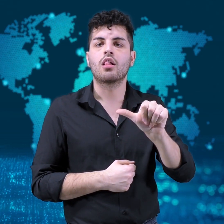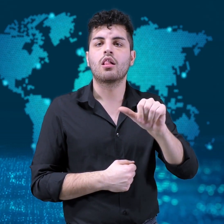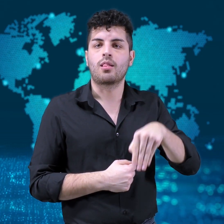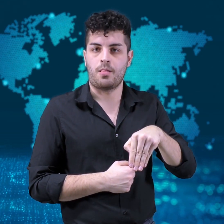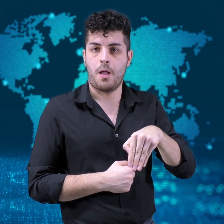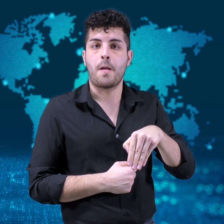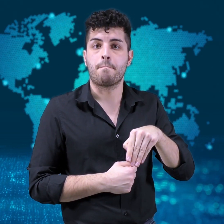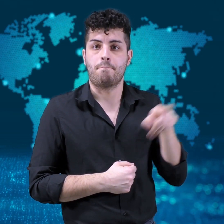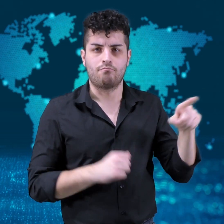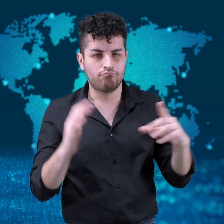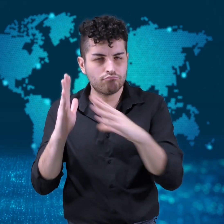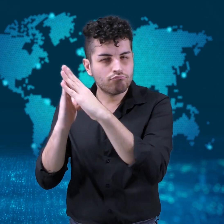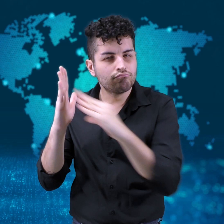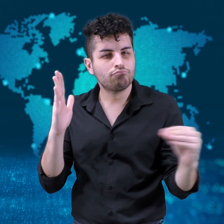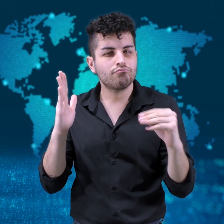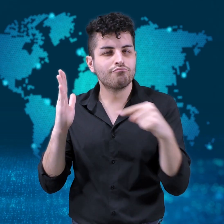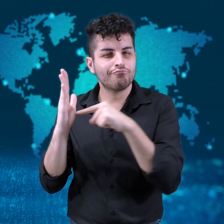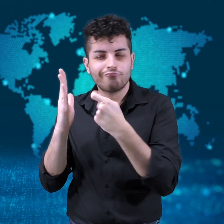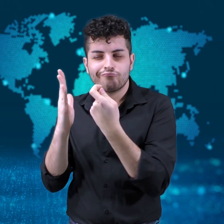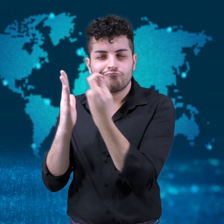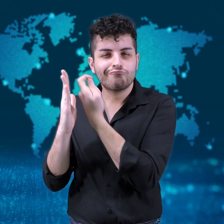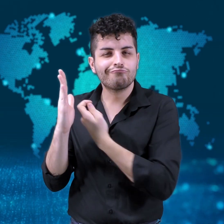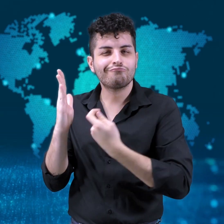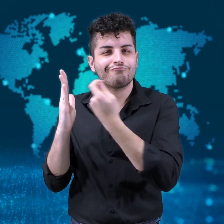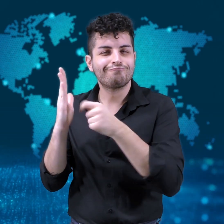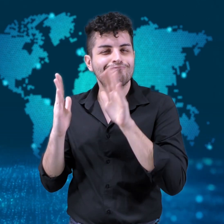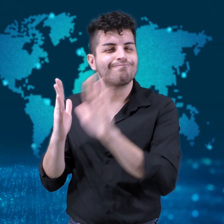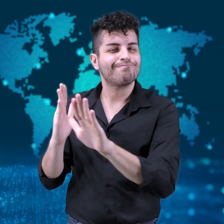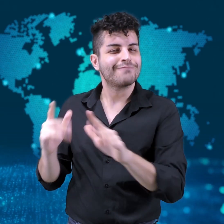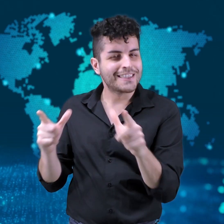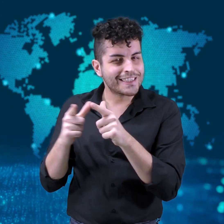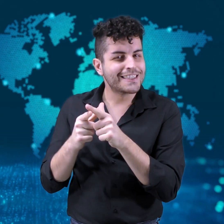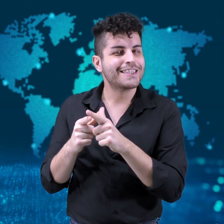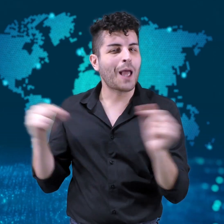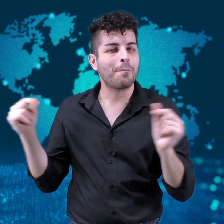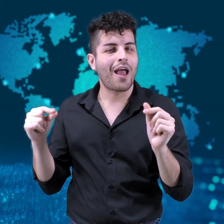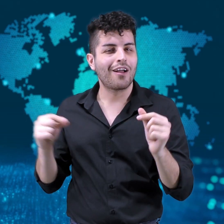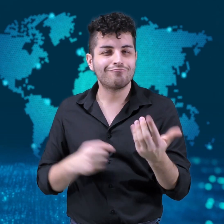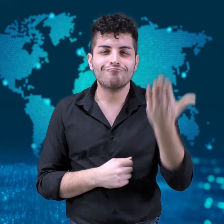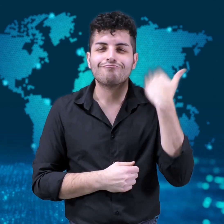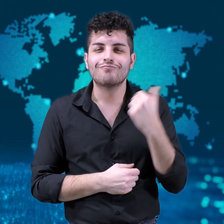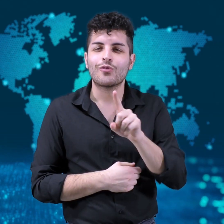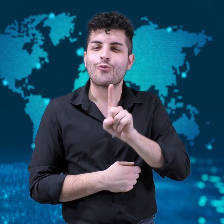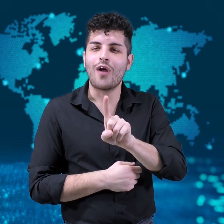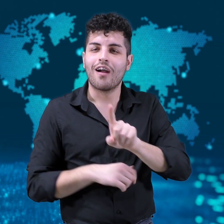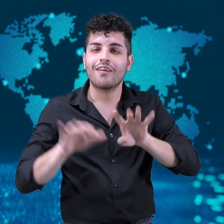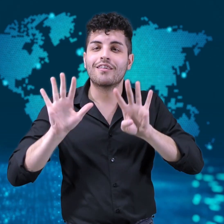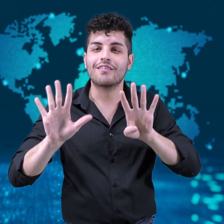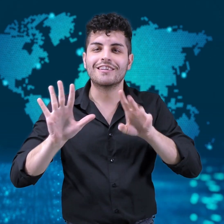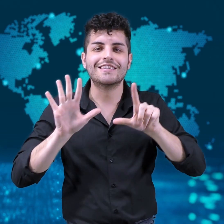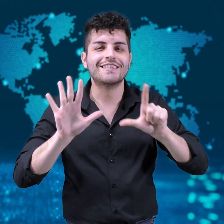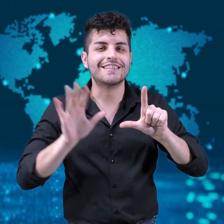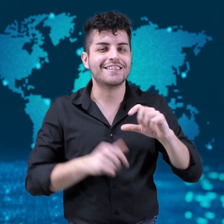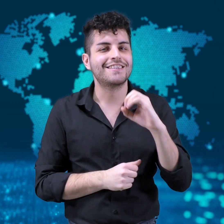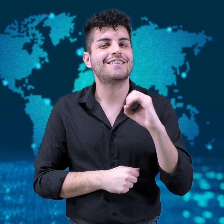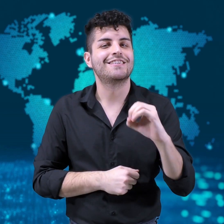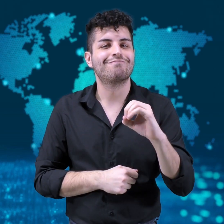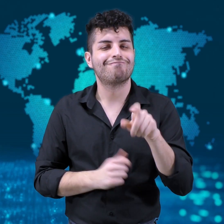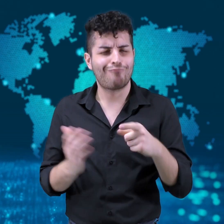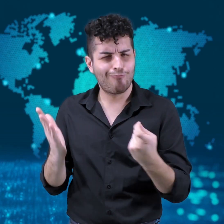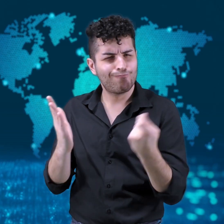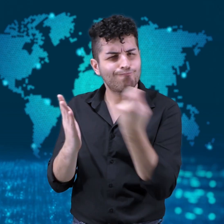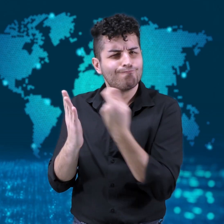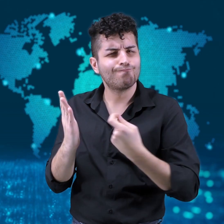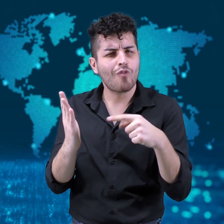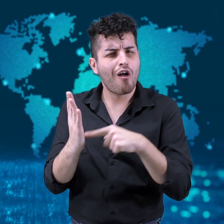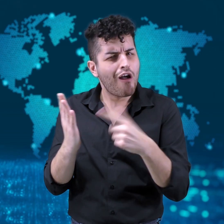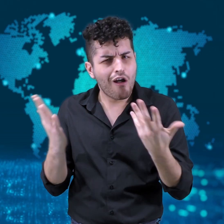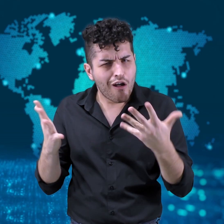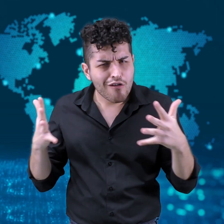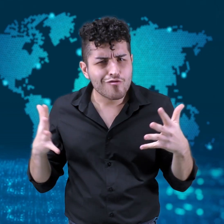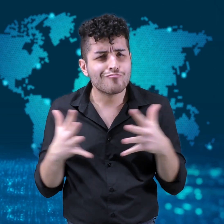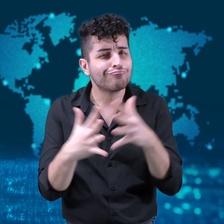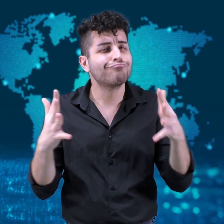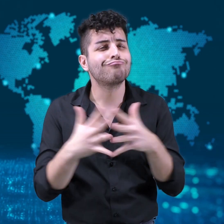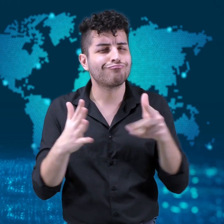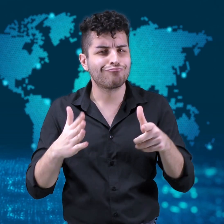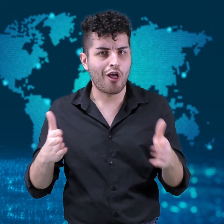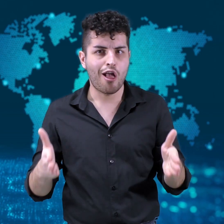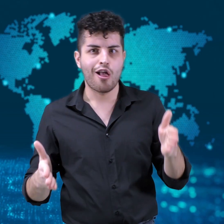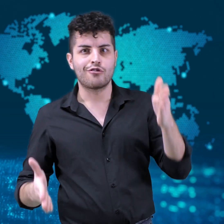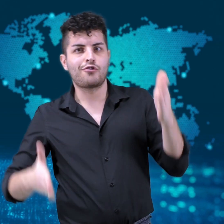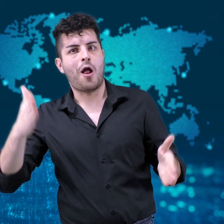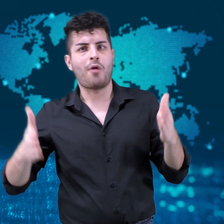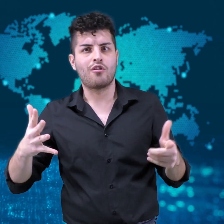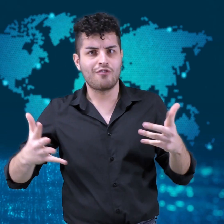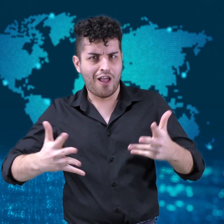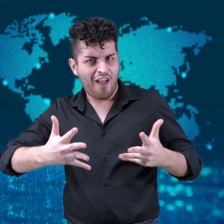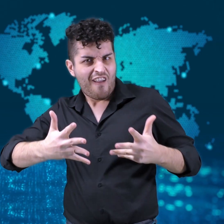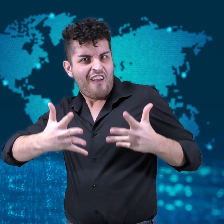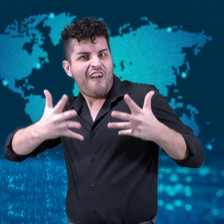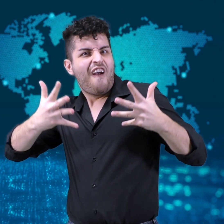It is a “Gundam” robot modeled after a figure in a 1970’s Japanese cartoon.